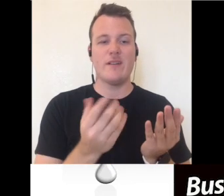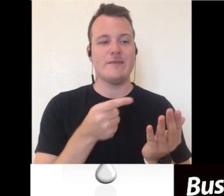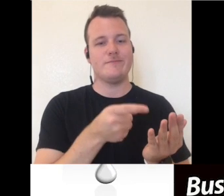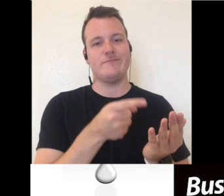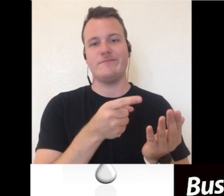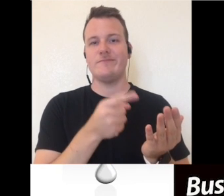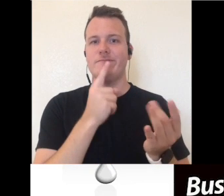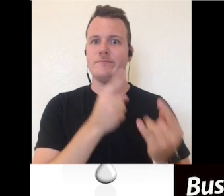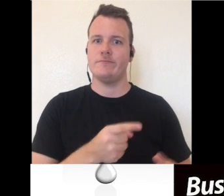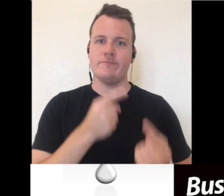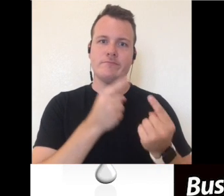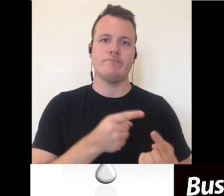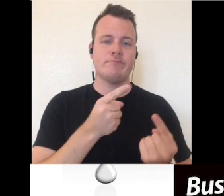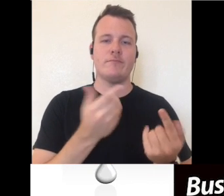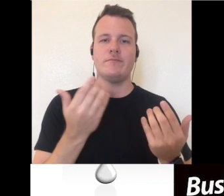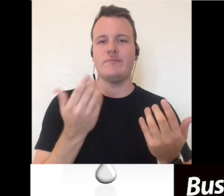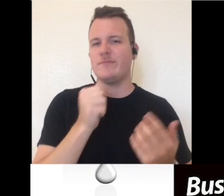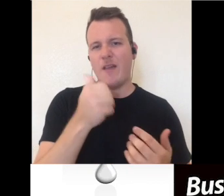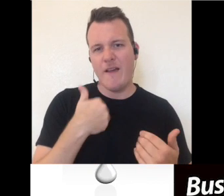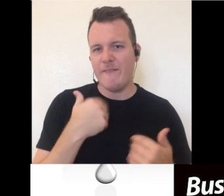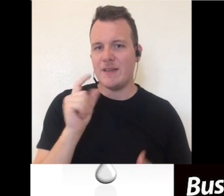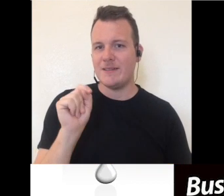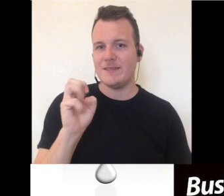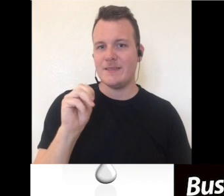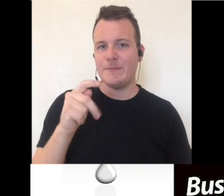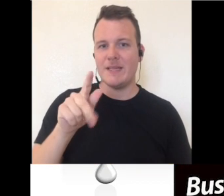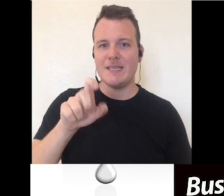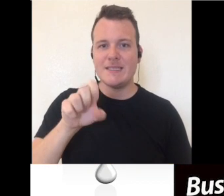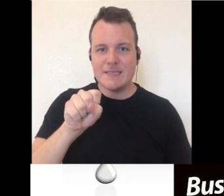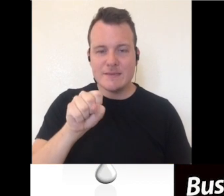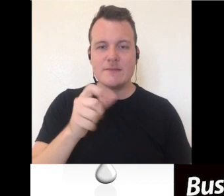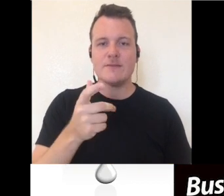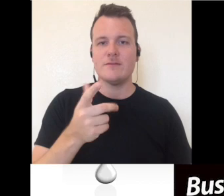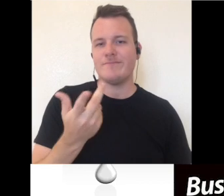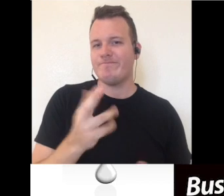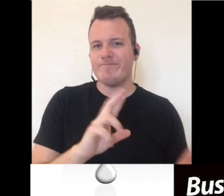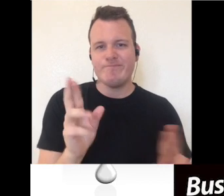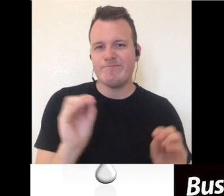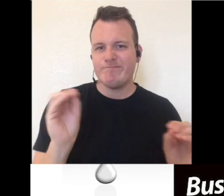easily. Books are difficult, and they don't have very many templates or